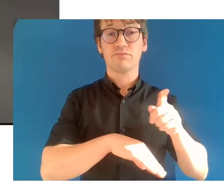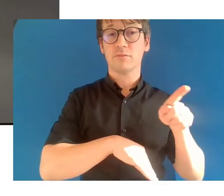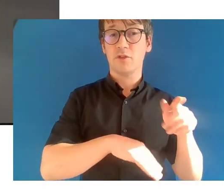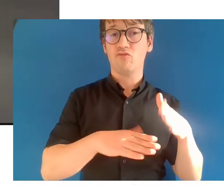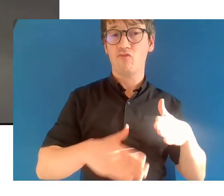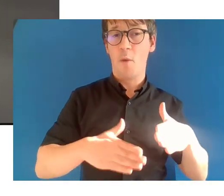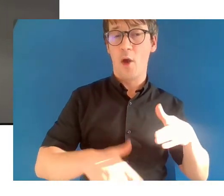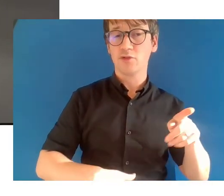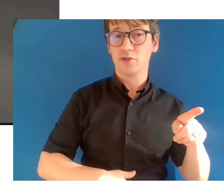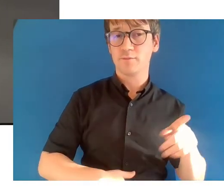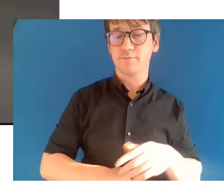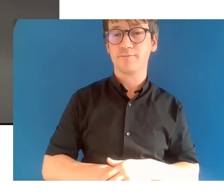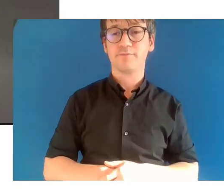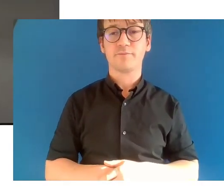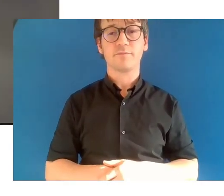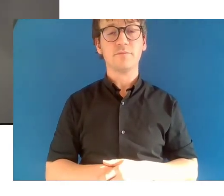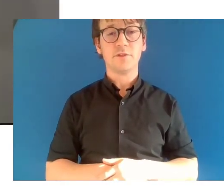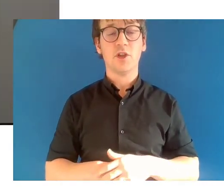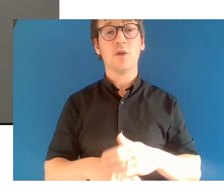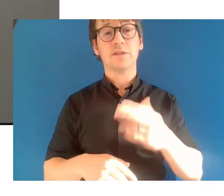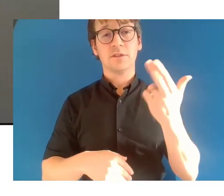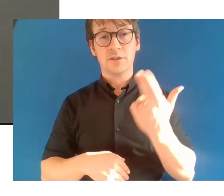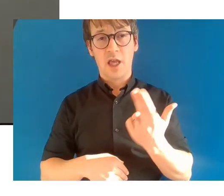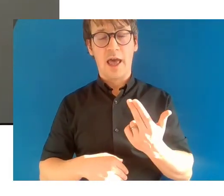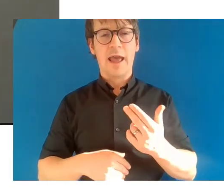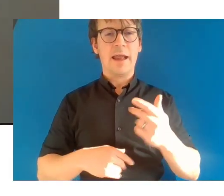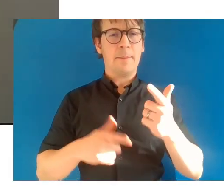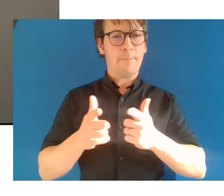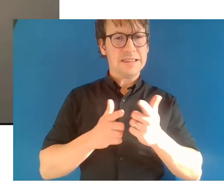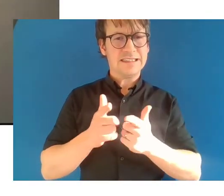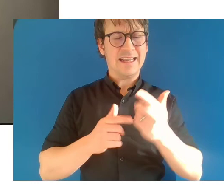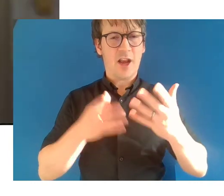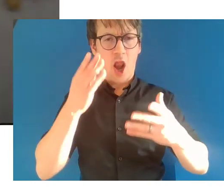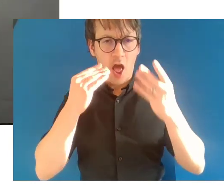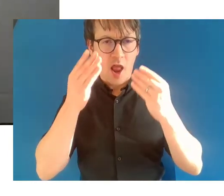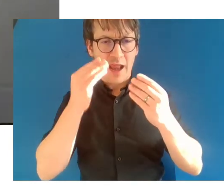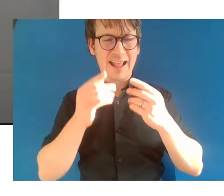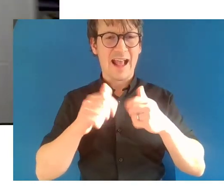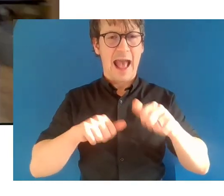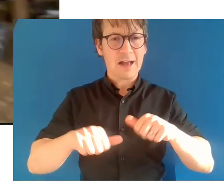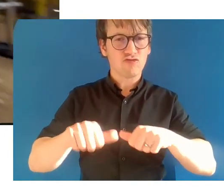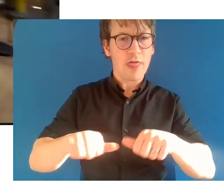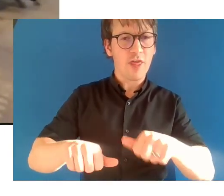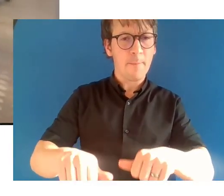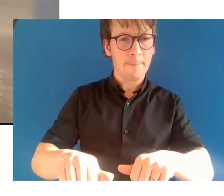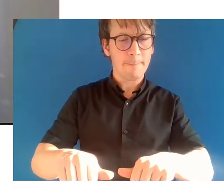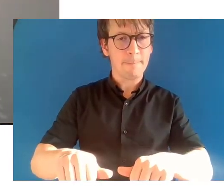All of this information, we are designing machine learning algorithms that can detect